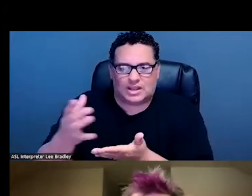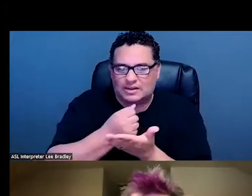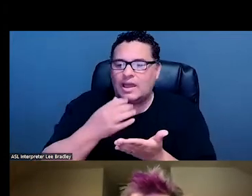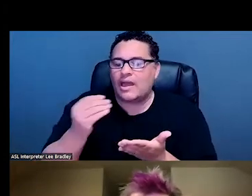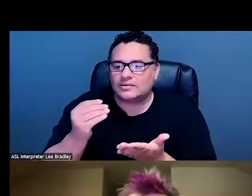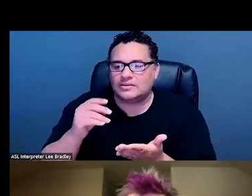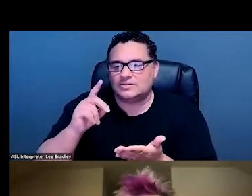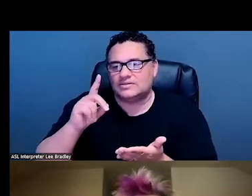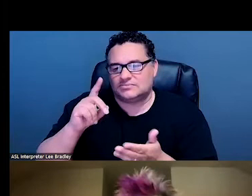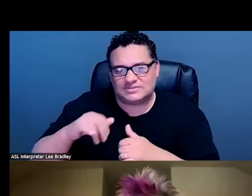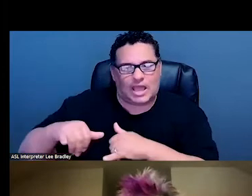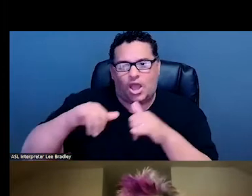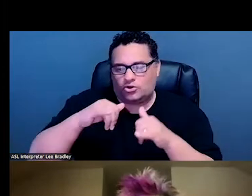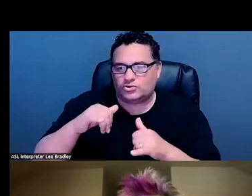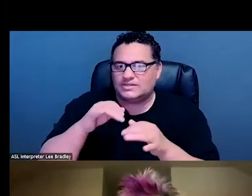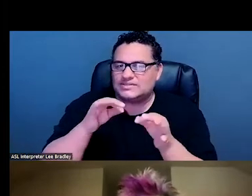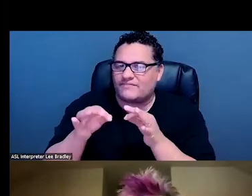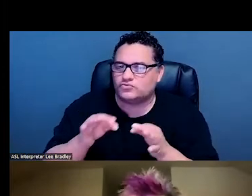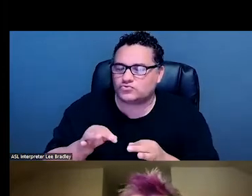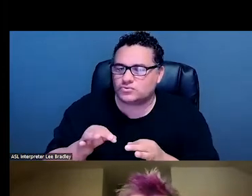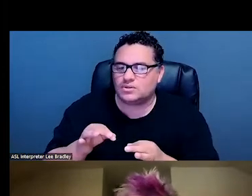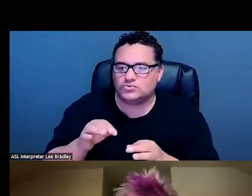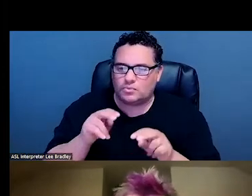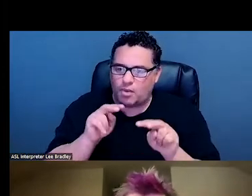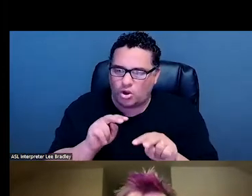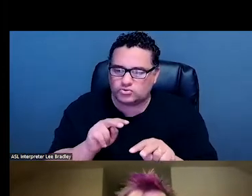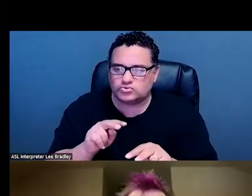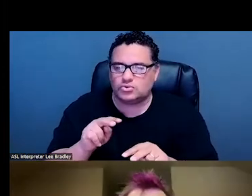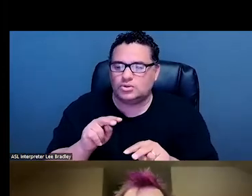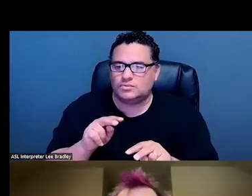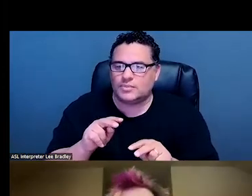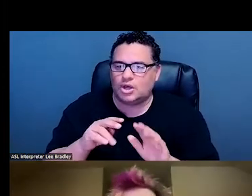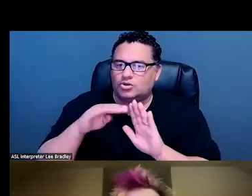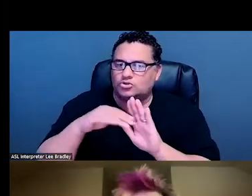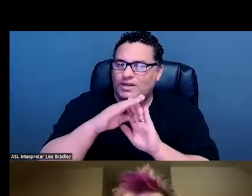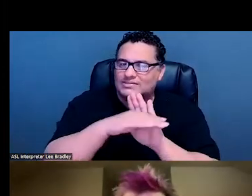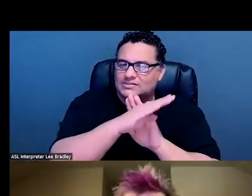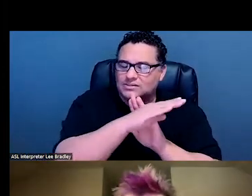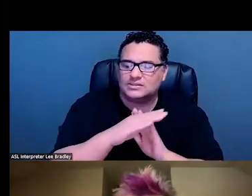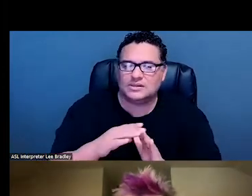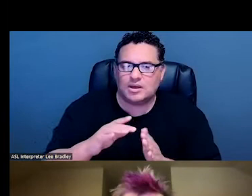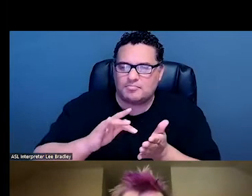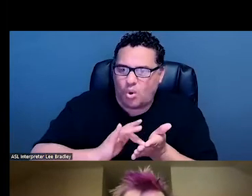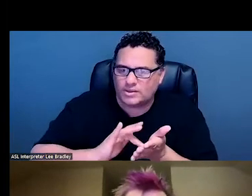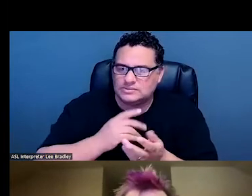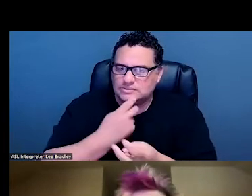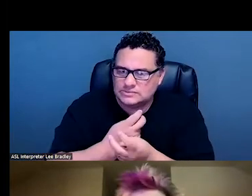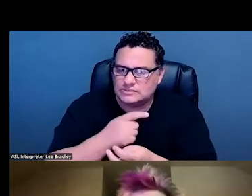THE RESULT WAS TO ENABLE THE MONITORING OF TRENDS IN POISONINGS TO MONITOR ADVERSE DRUG EVENT. FDA